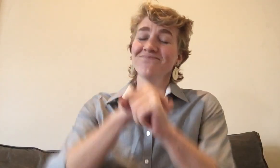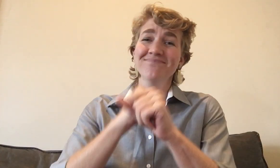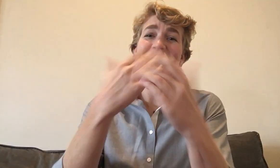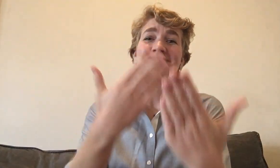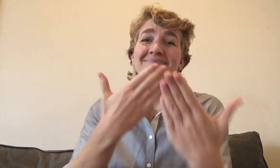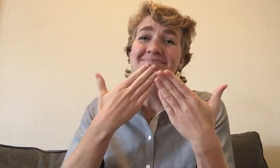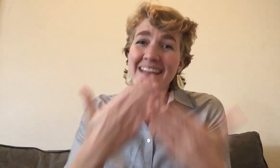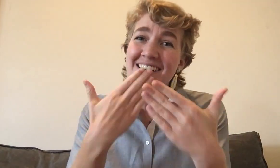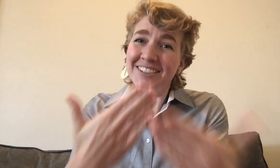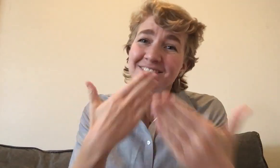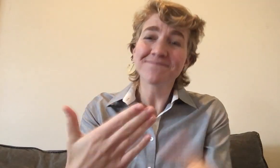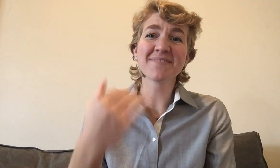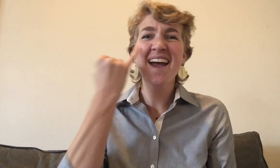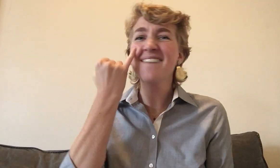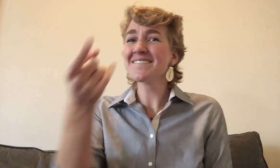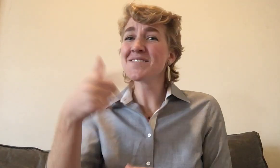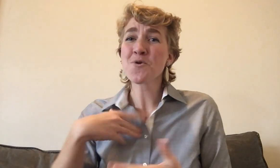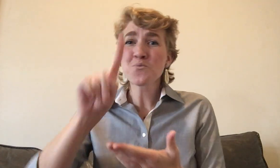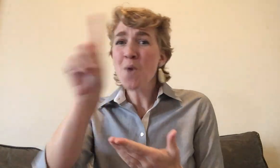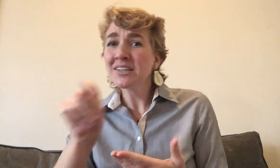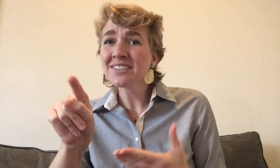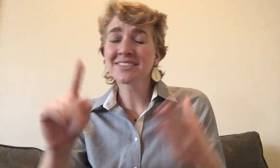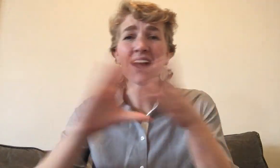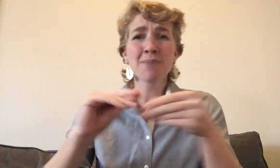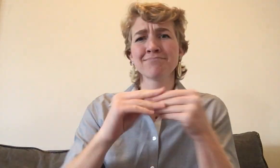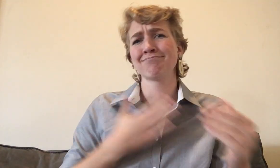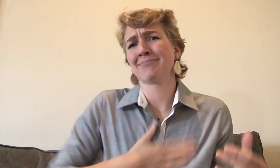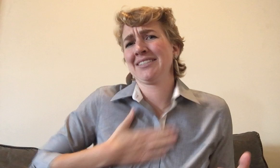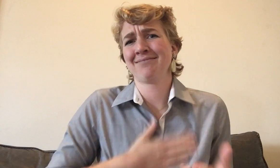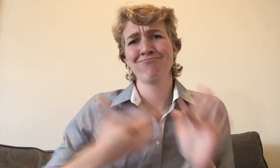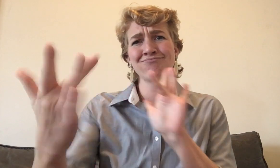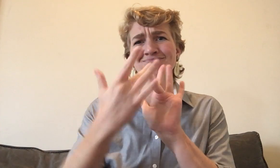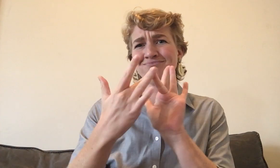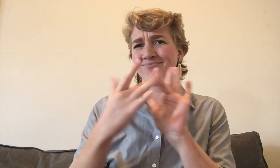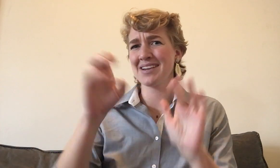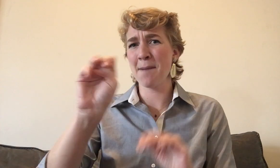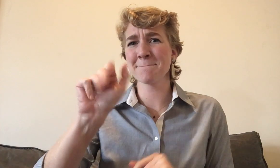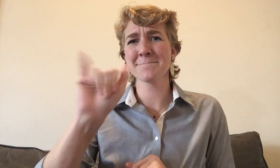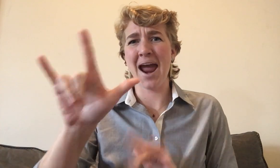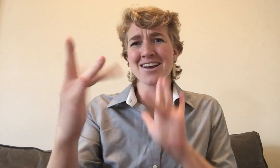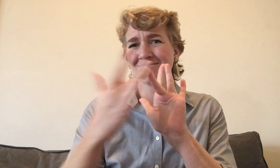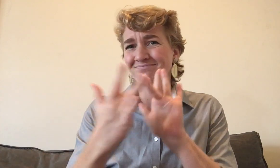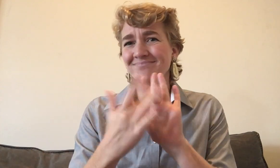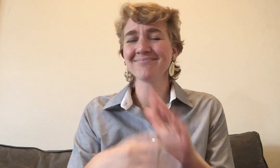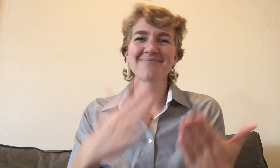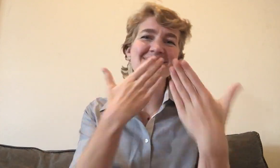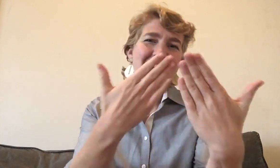In conclusion, thank you, and if you have any questions or comments, please don't hesitate to email me.